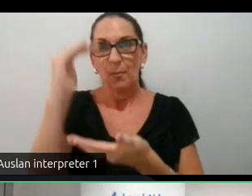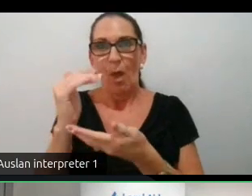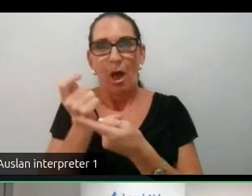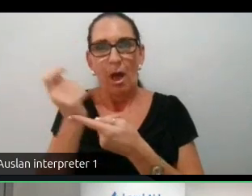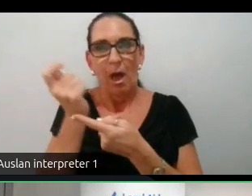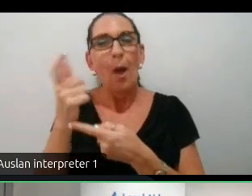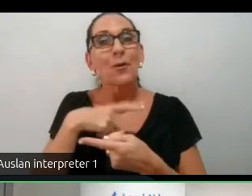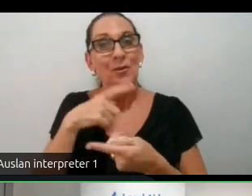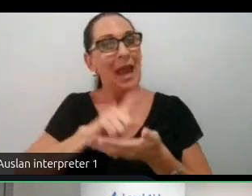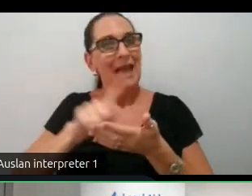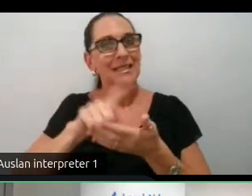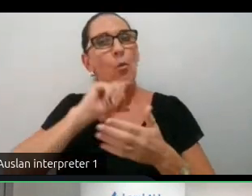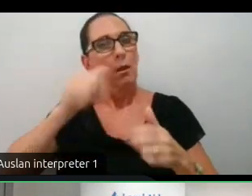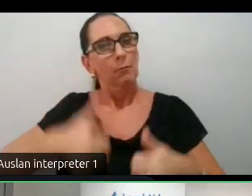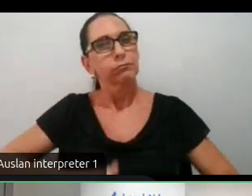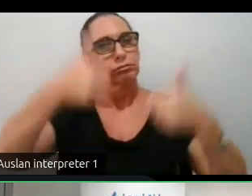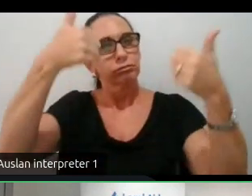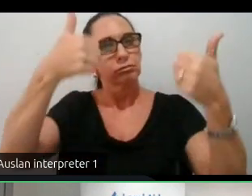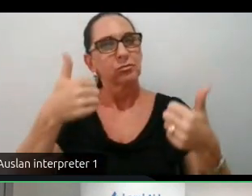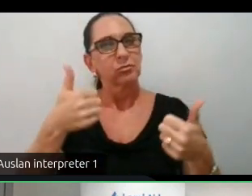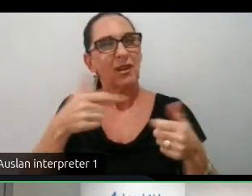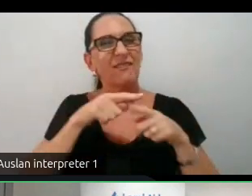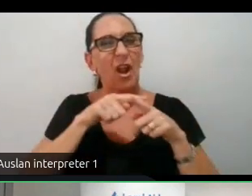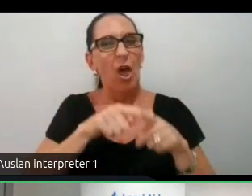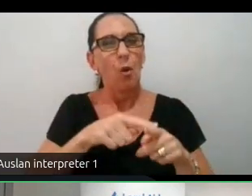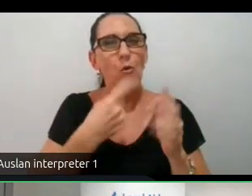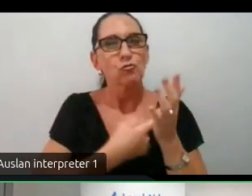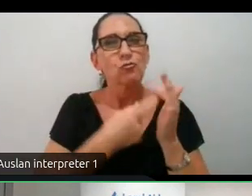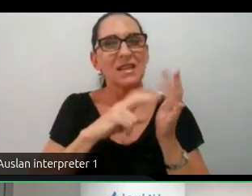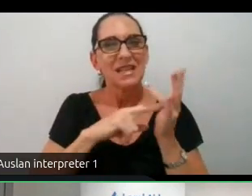because your circumstances are going to get better when you get out the other end of recovering from